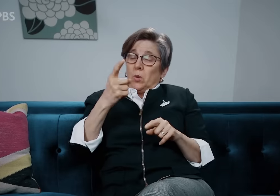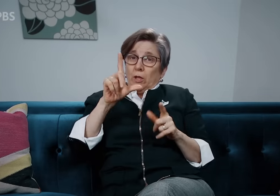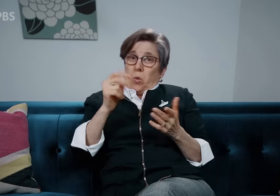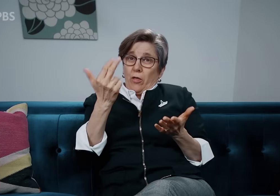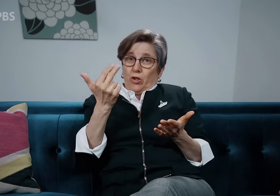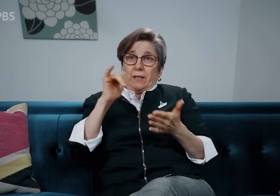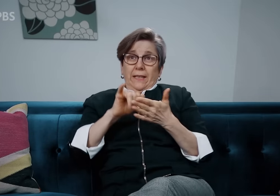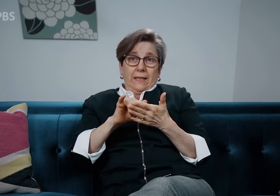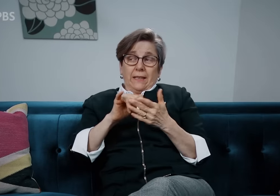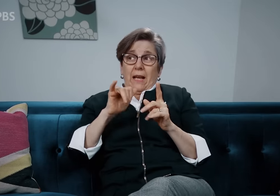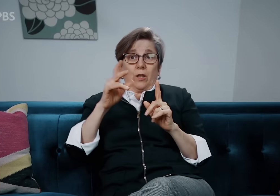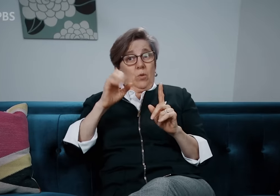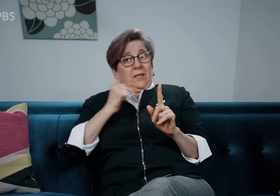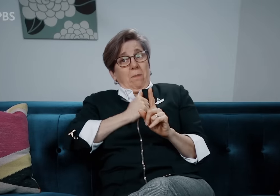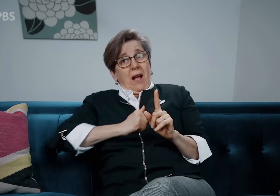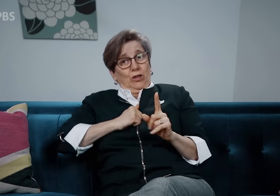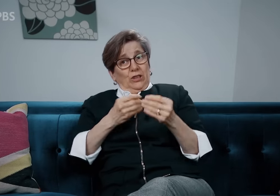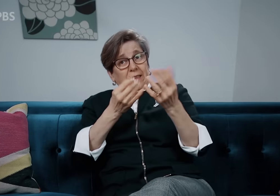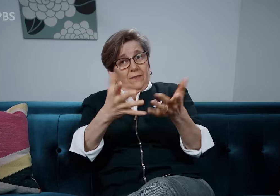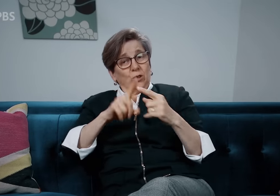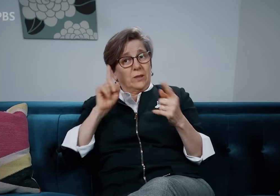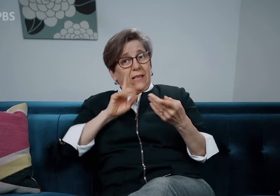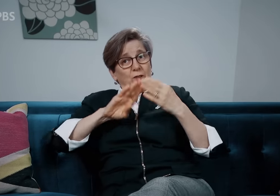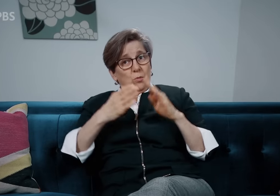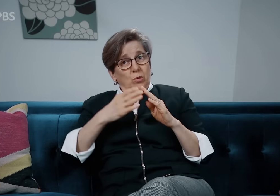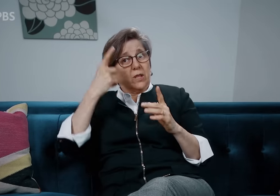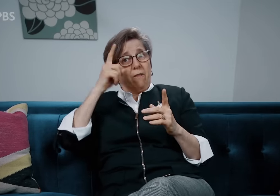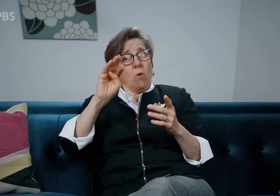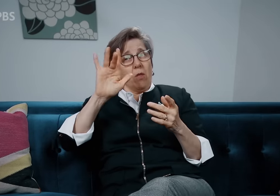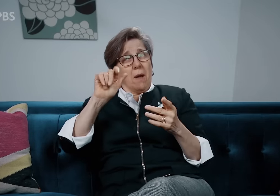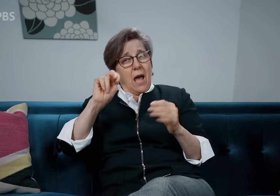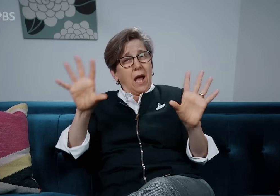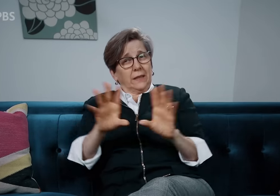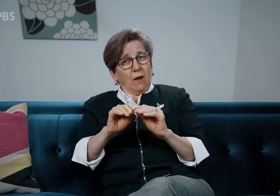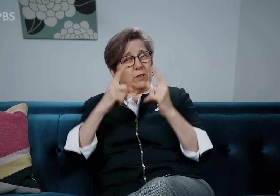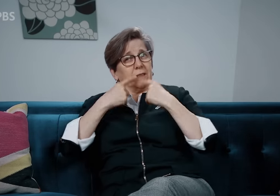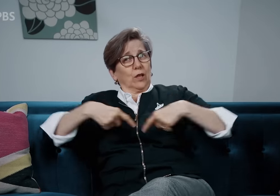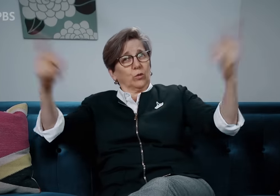And it was only in 2013 that there was an apology issued to the Deaf community for the Milan Conference,